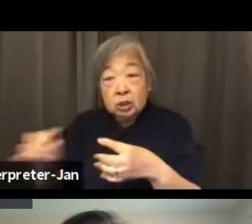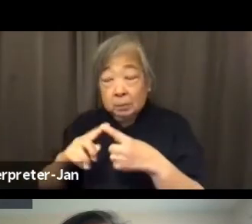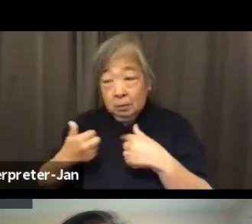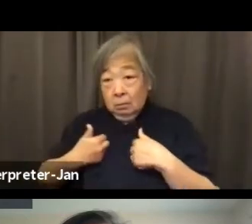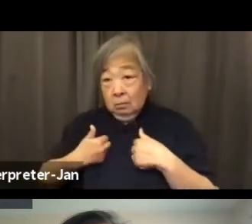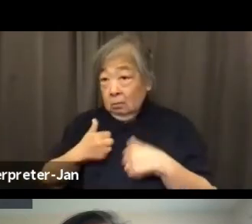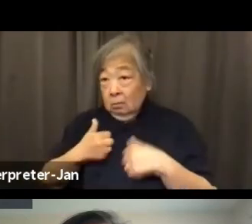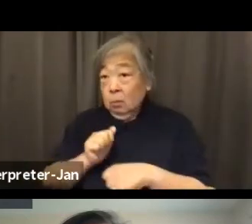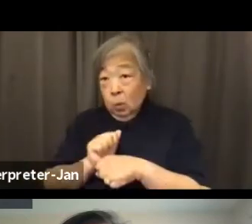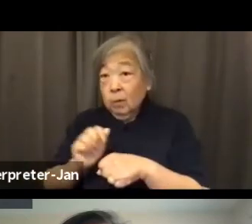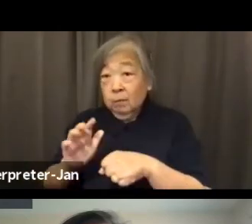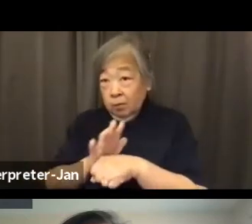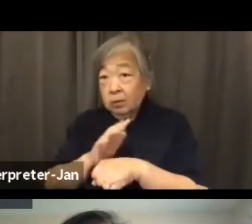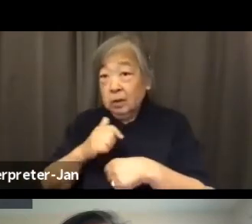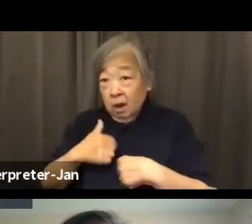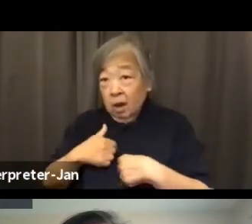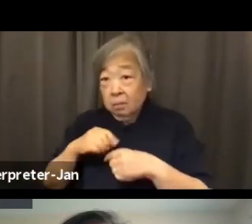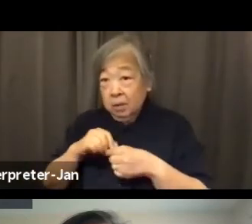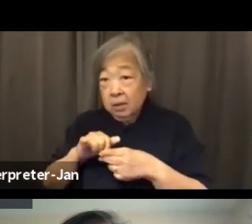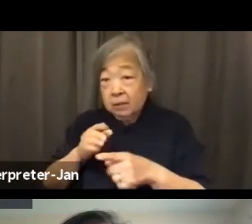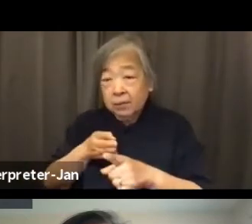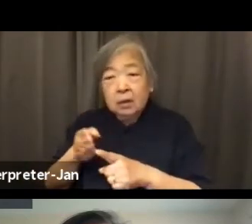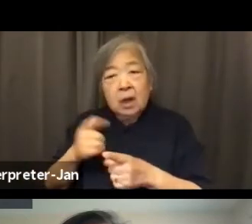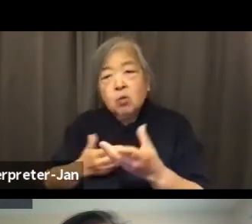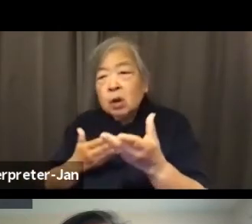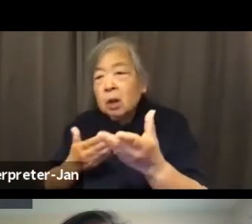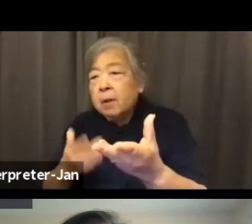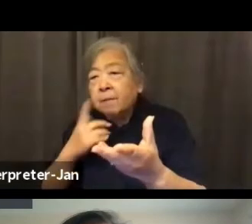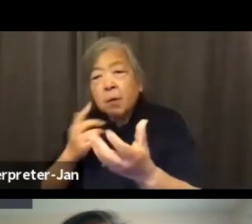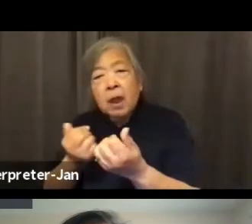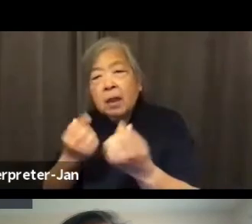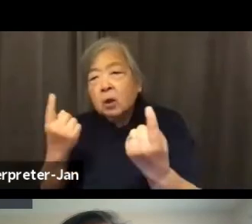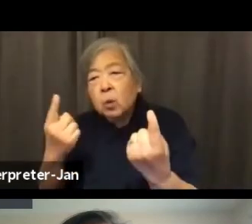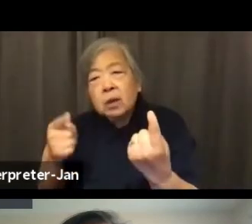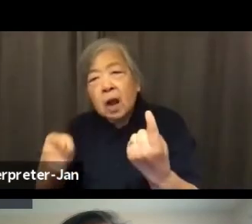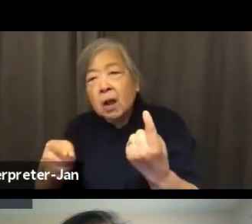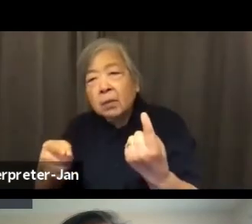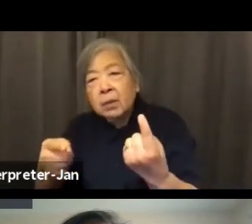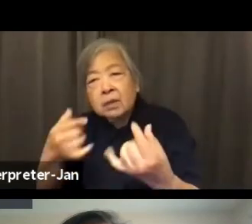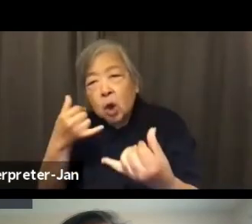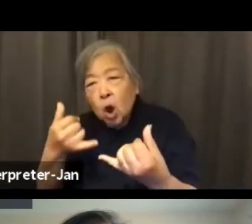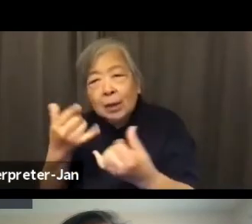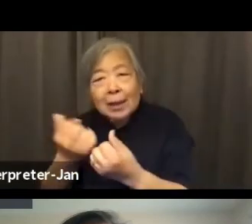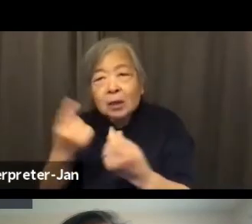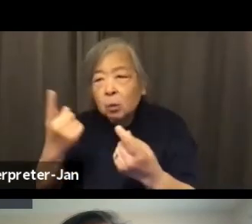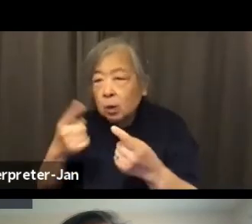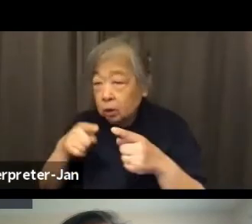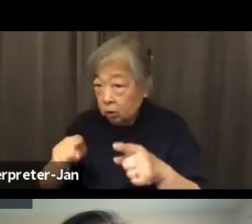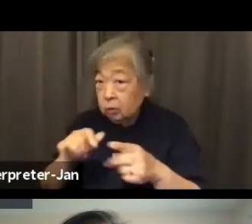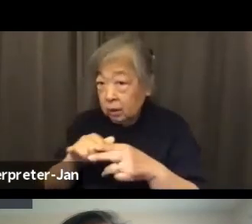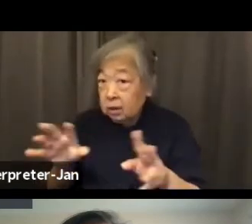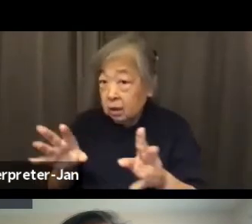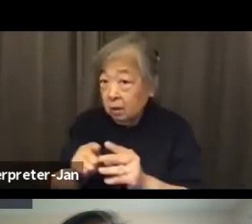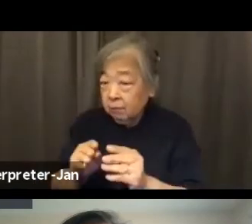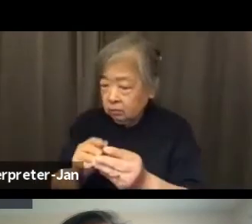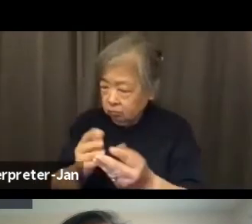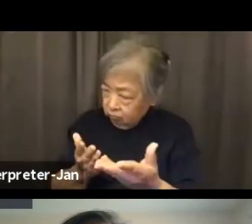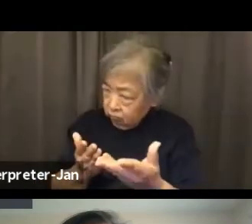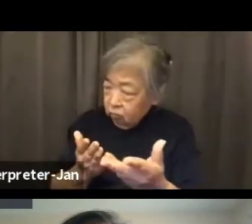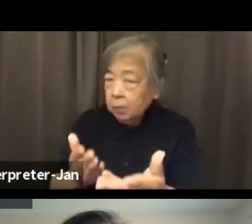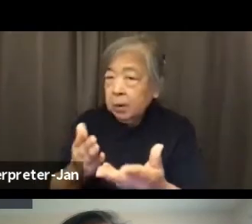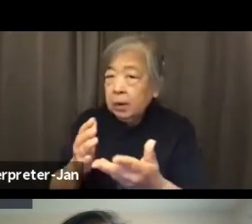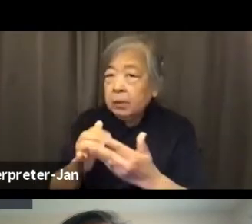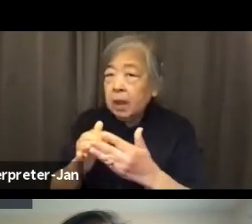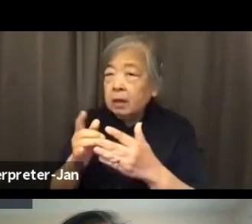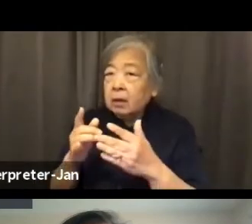I recommend for anyone on this call and anyone in this conference, accessibility is not just